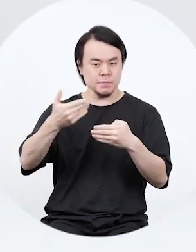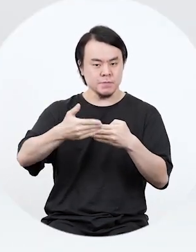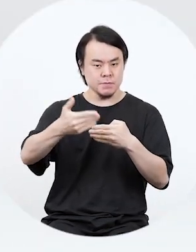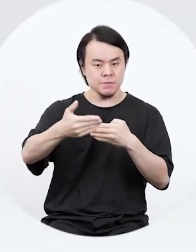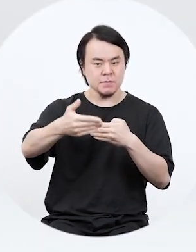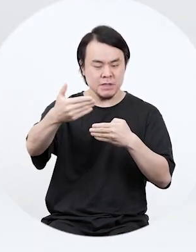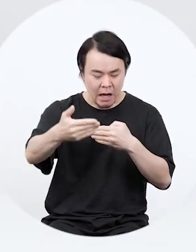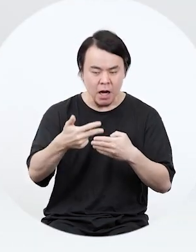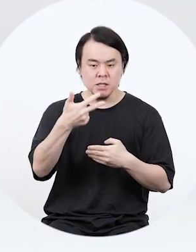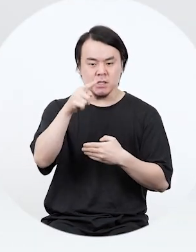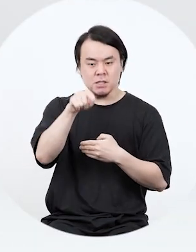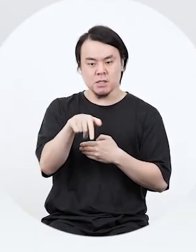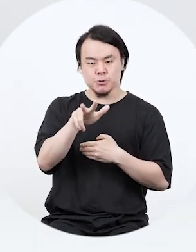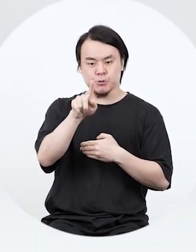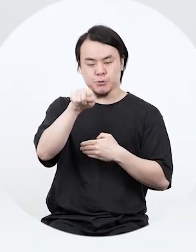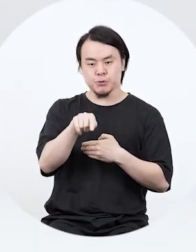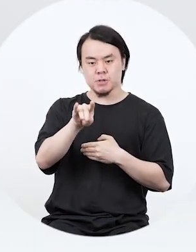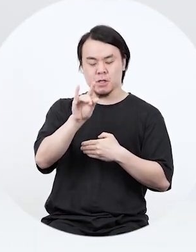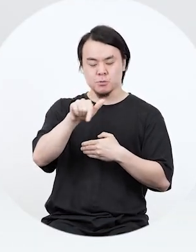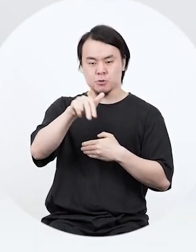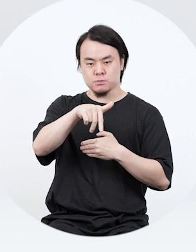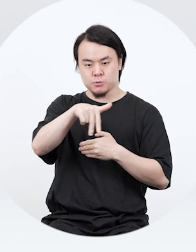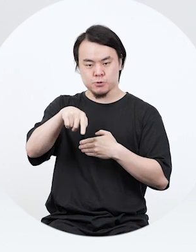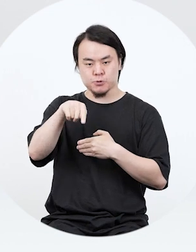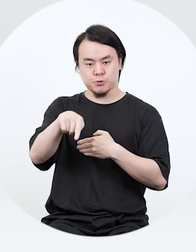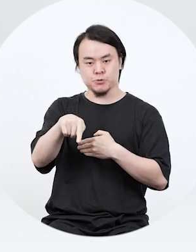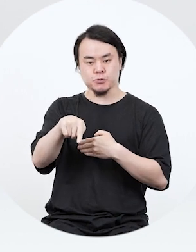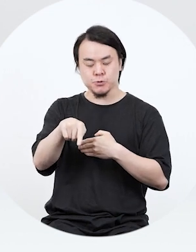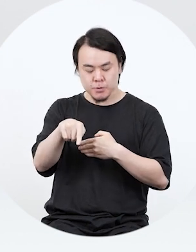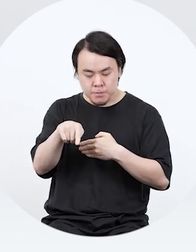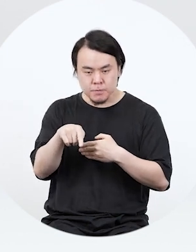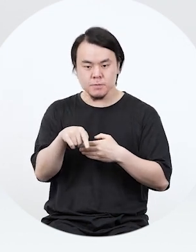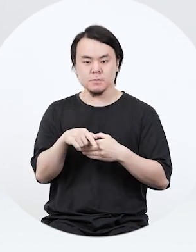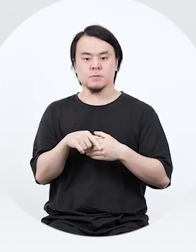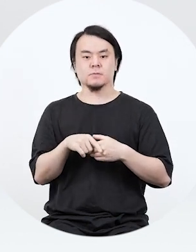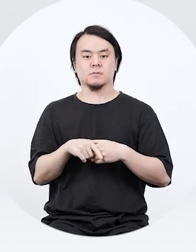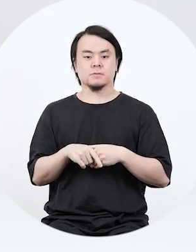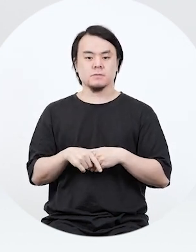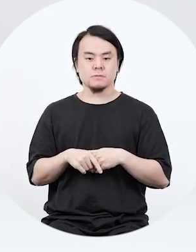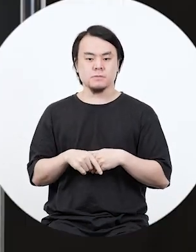After several improvements, we have developed See-Through Captions.